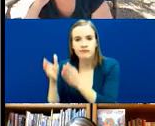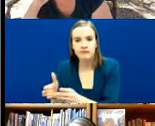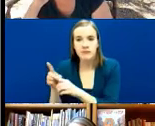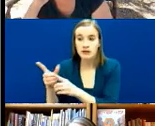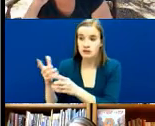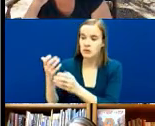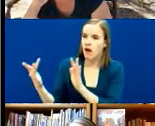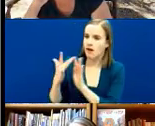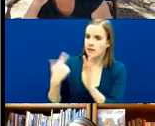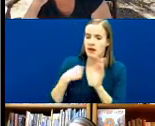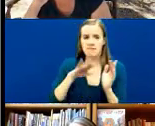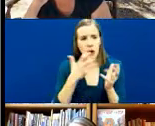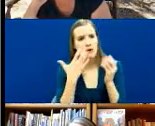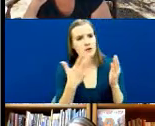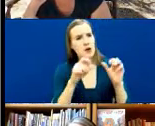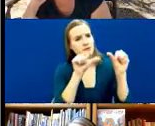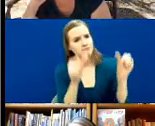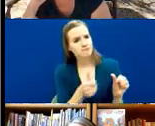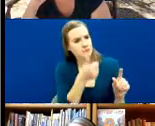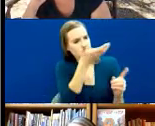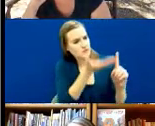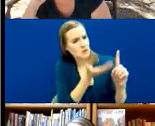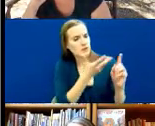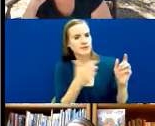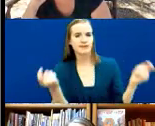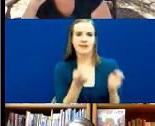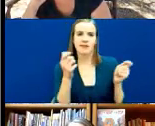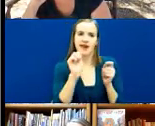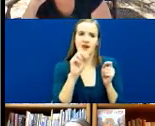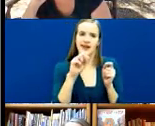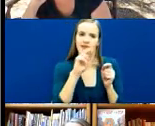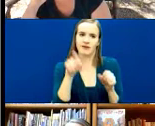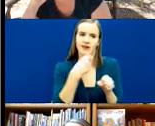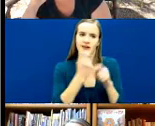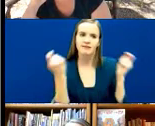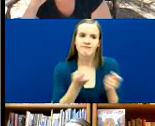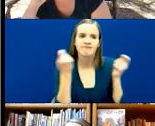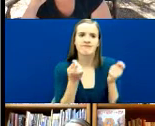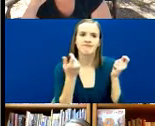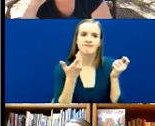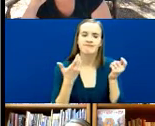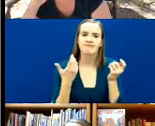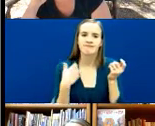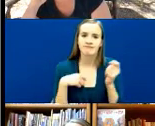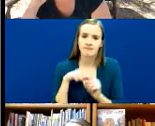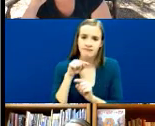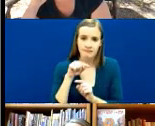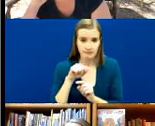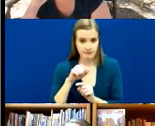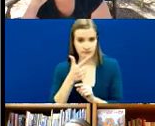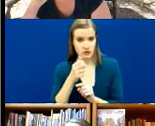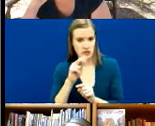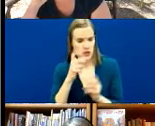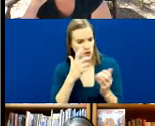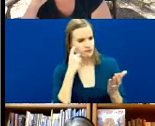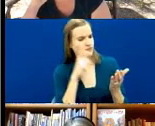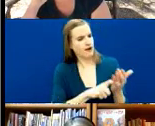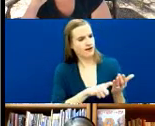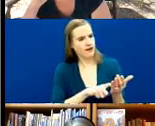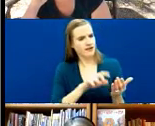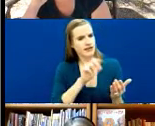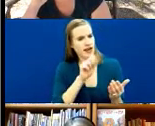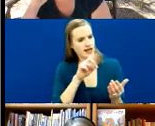ADA and recognizing the the... work that the ADA has done, and yet still needs to